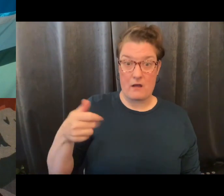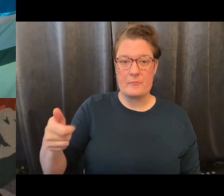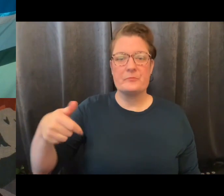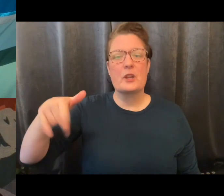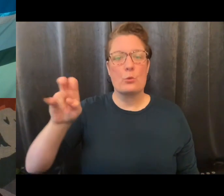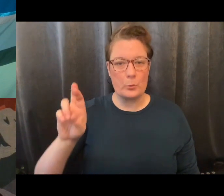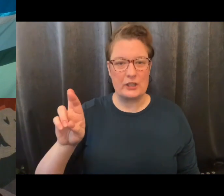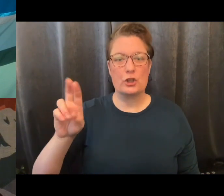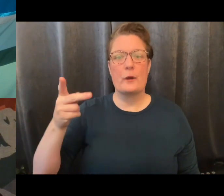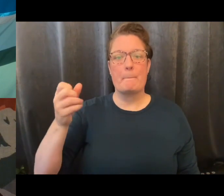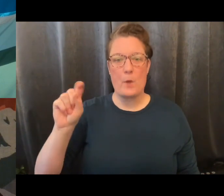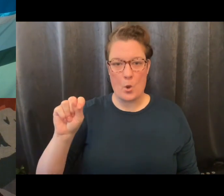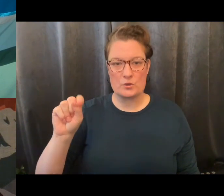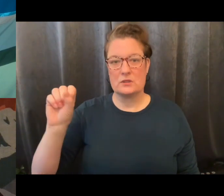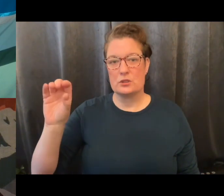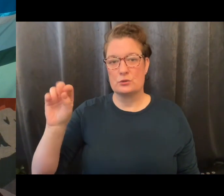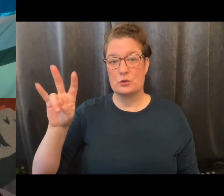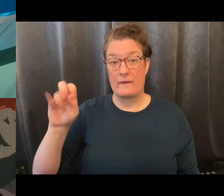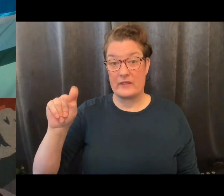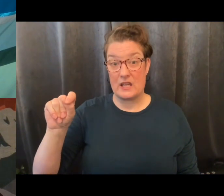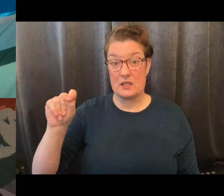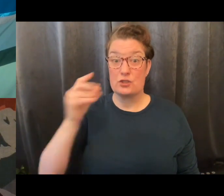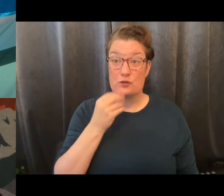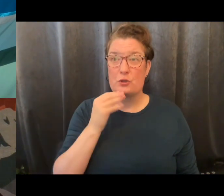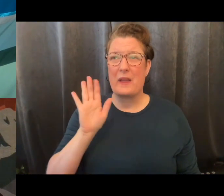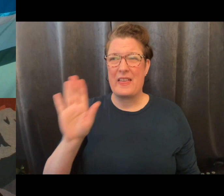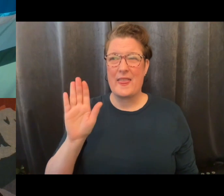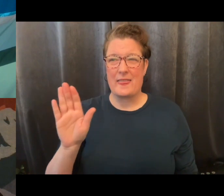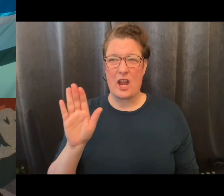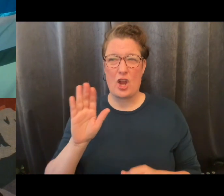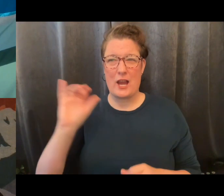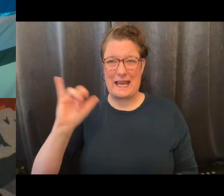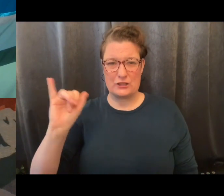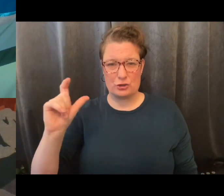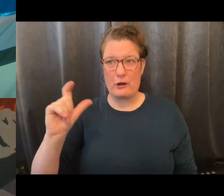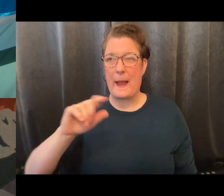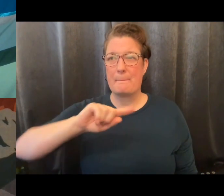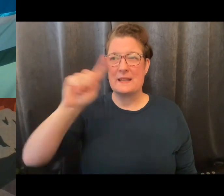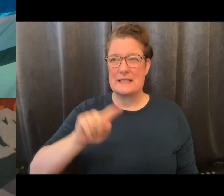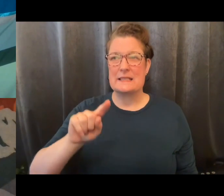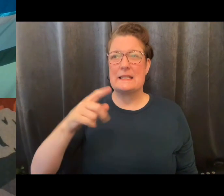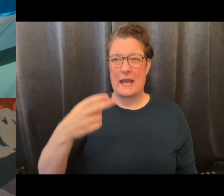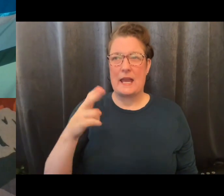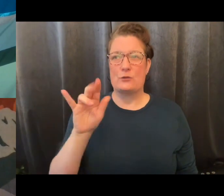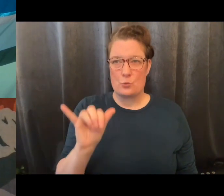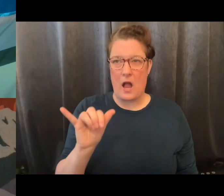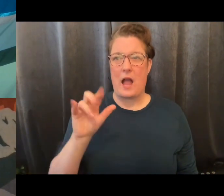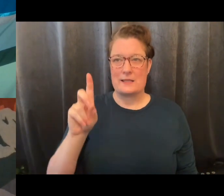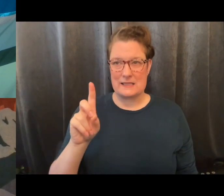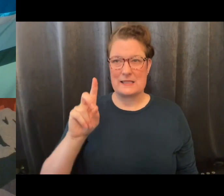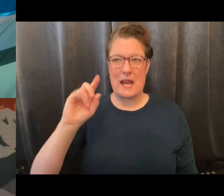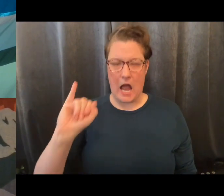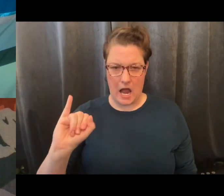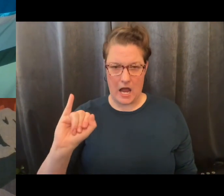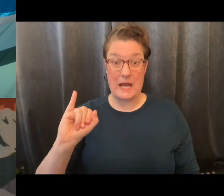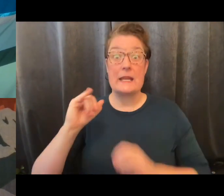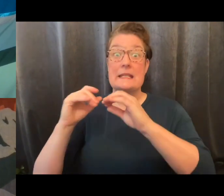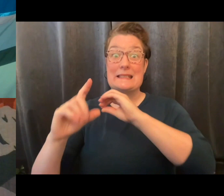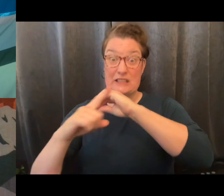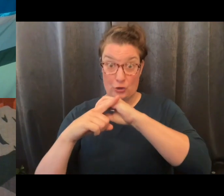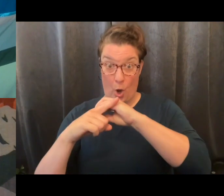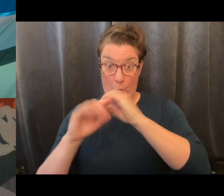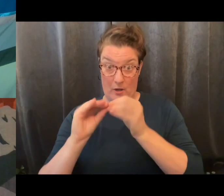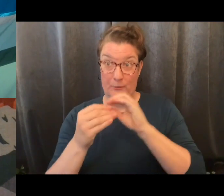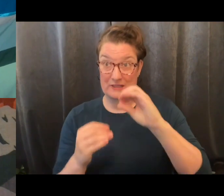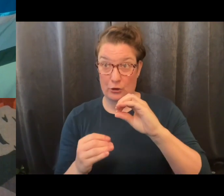Their Instagram is, Zhyd0vka, Z H Y D, I think that's a zero, V K A, oh,